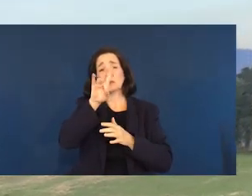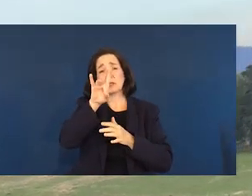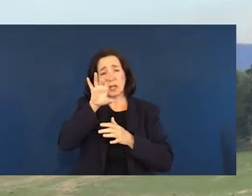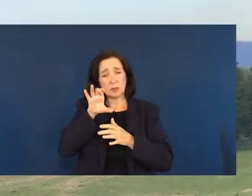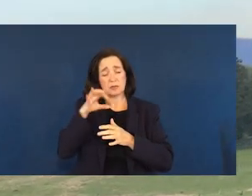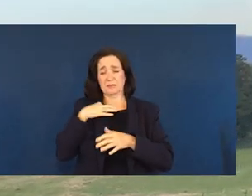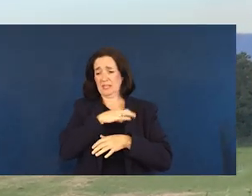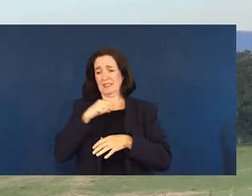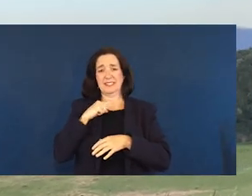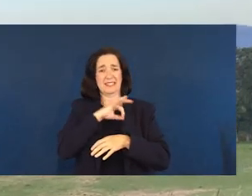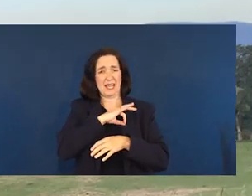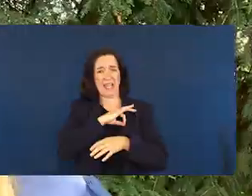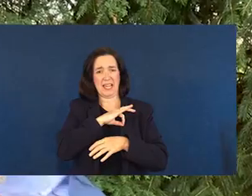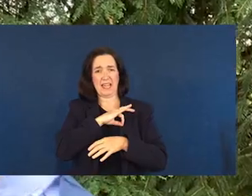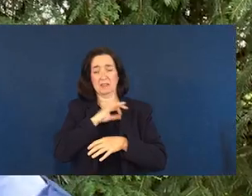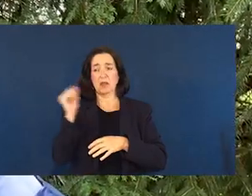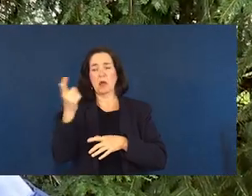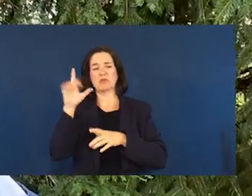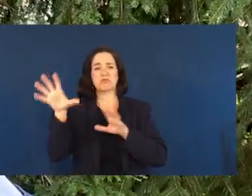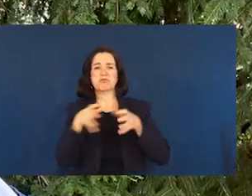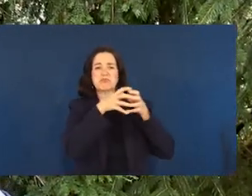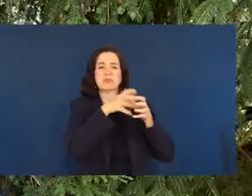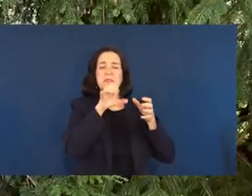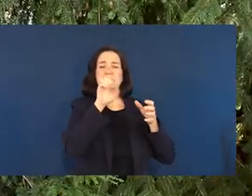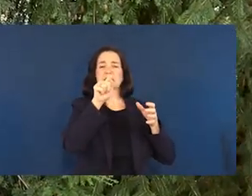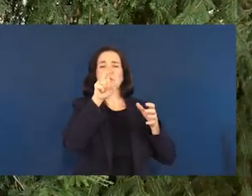and more than 2,800 faculty and staff, all part of the ETSU family.